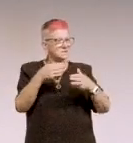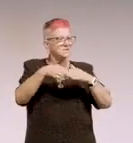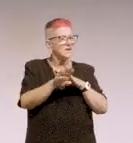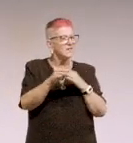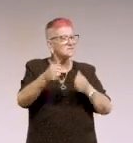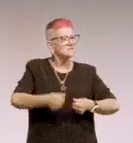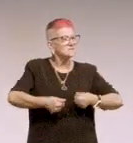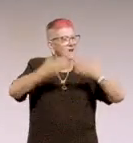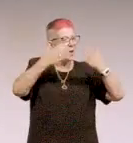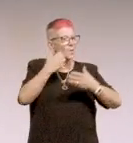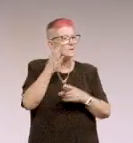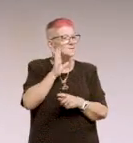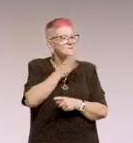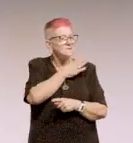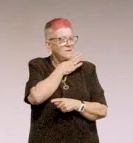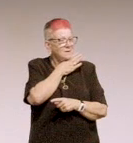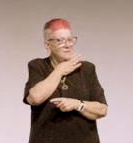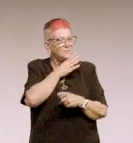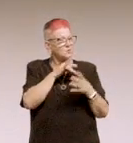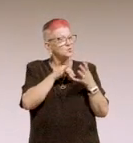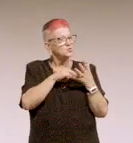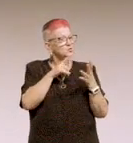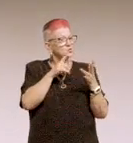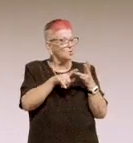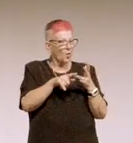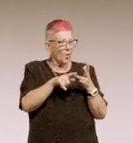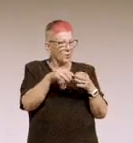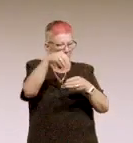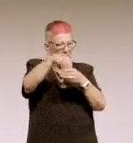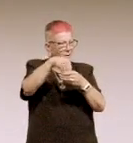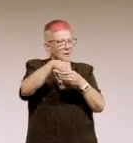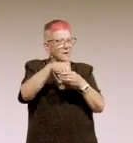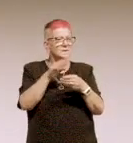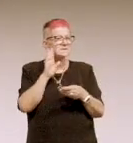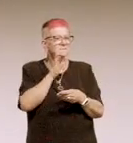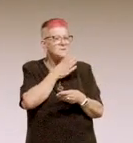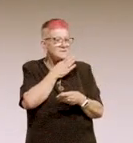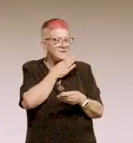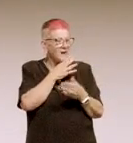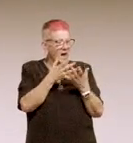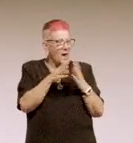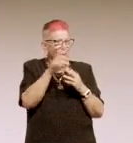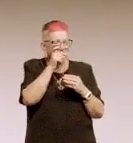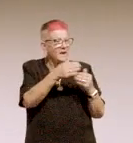That is what is missing. How can we fix it?